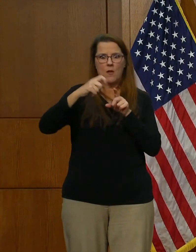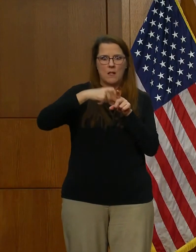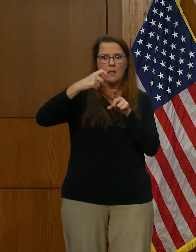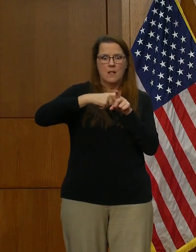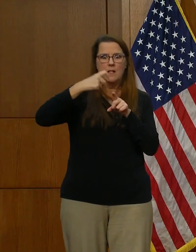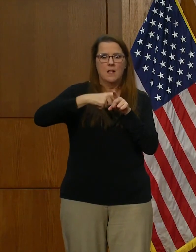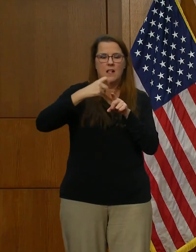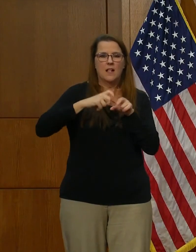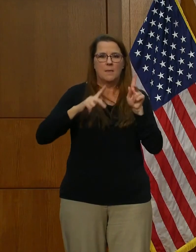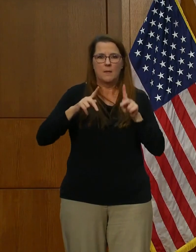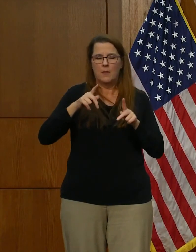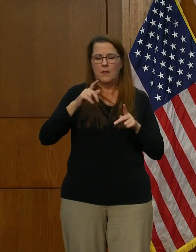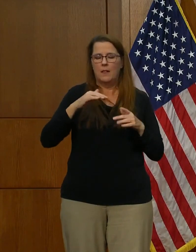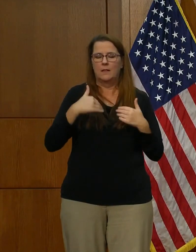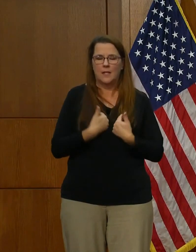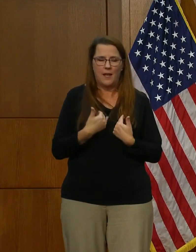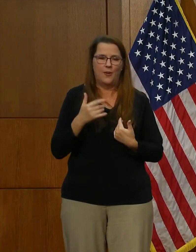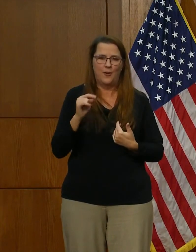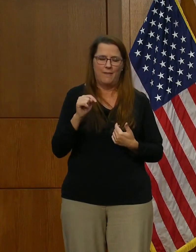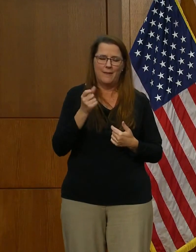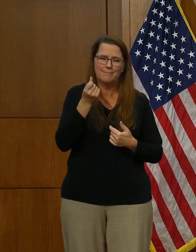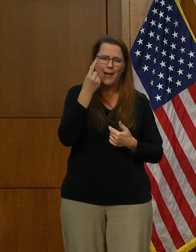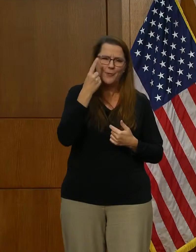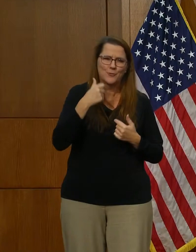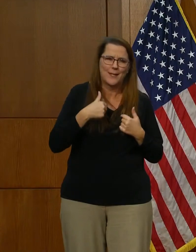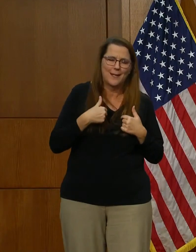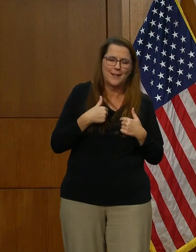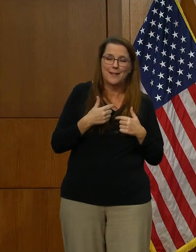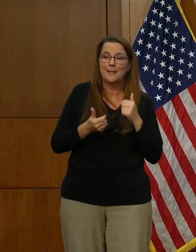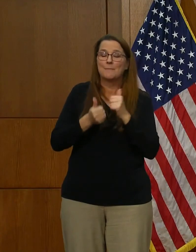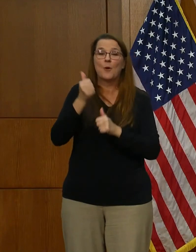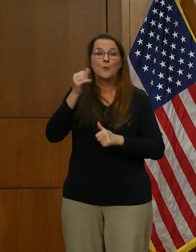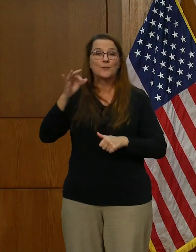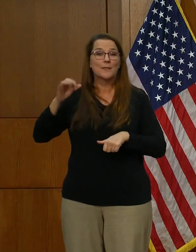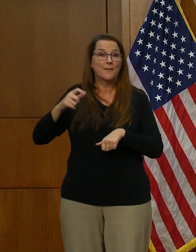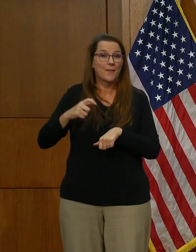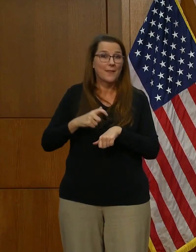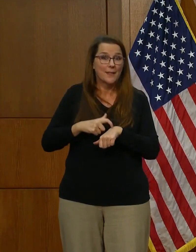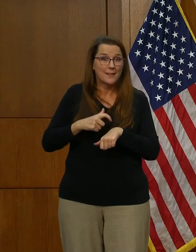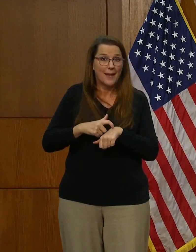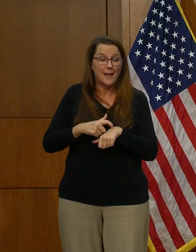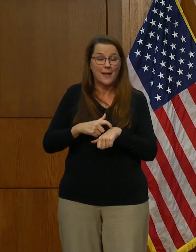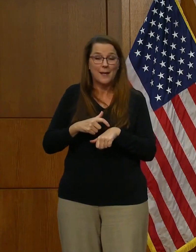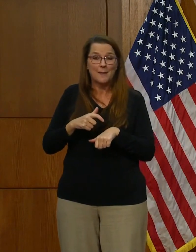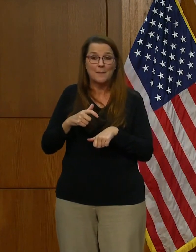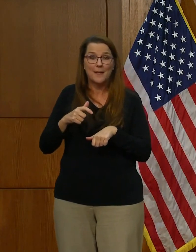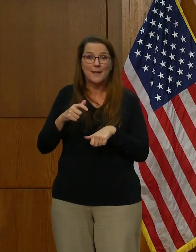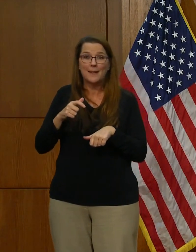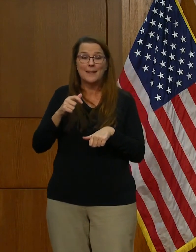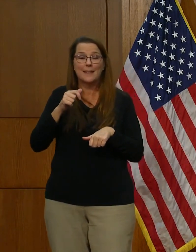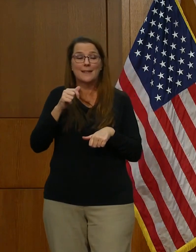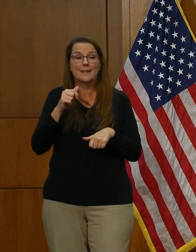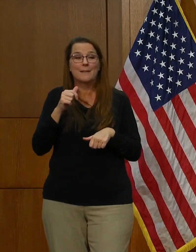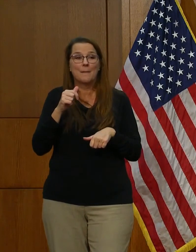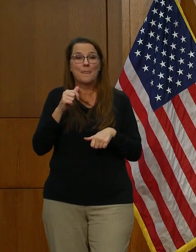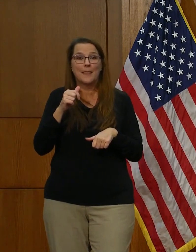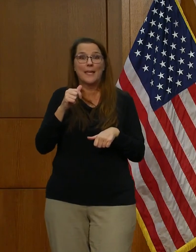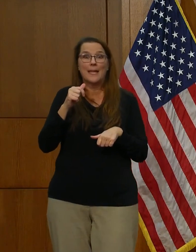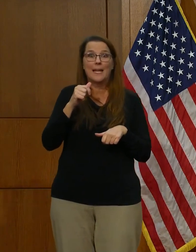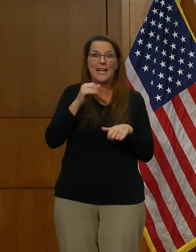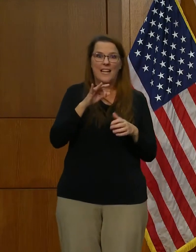MYSELF, IS TIRED OF SPAM CALLS.